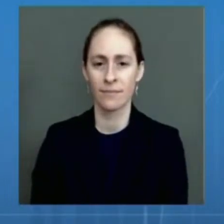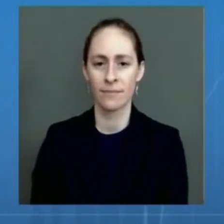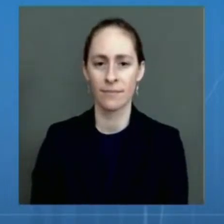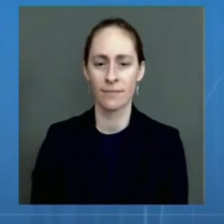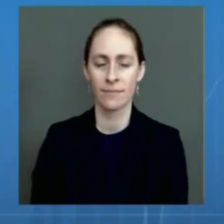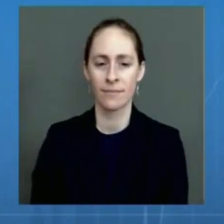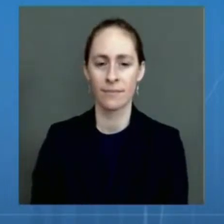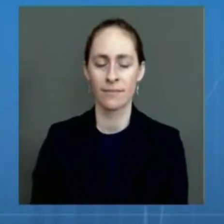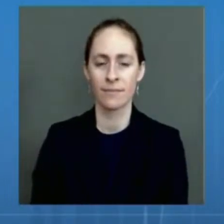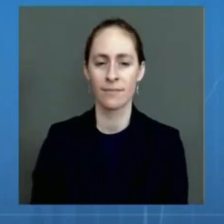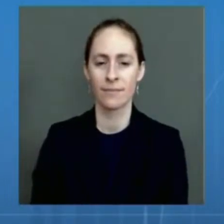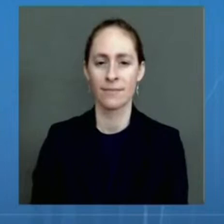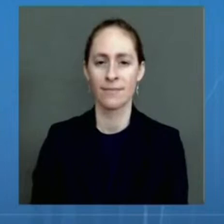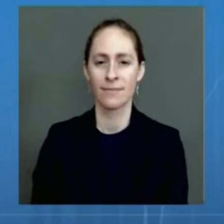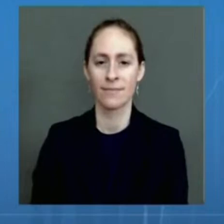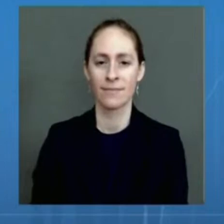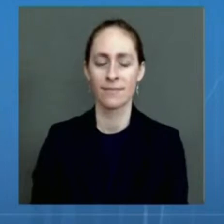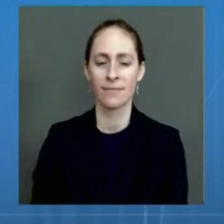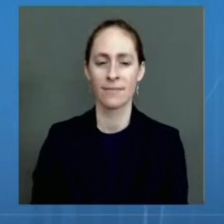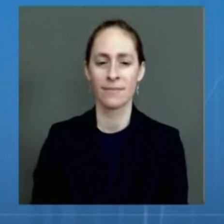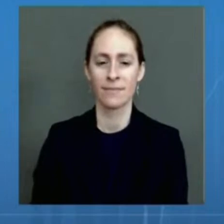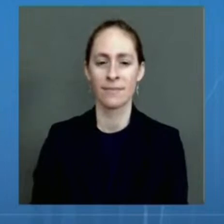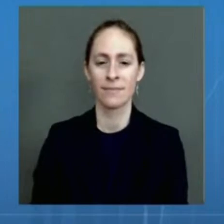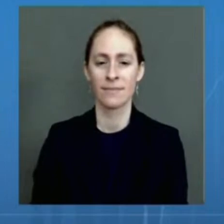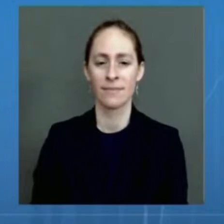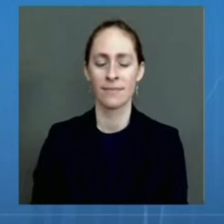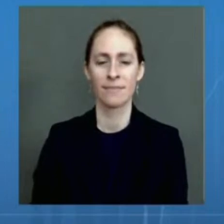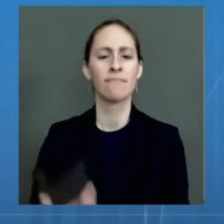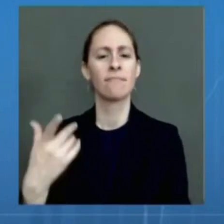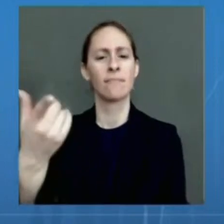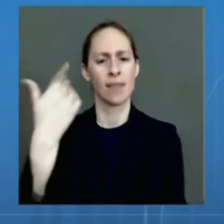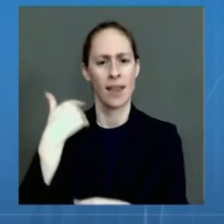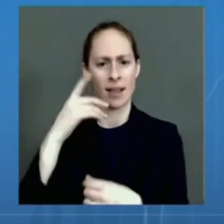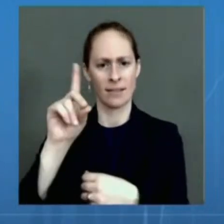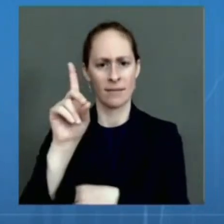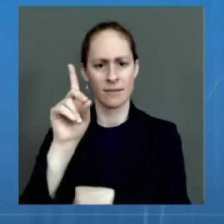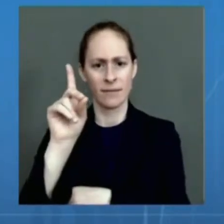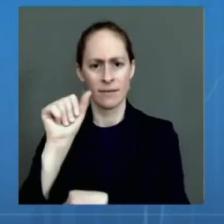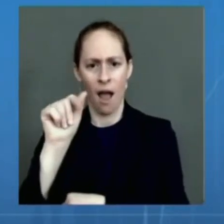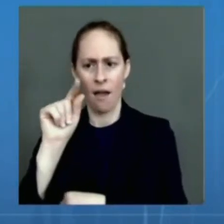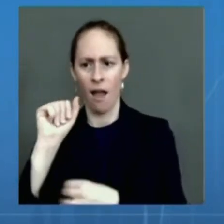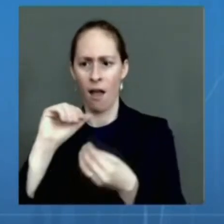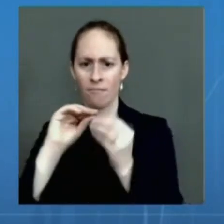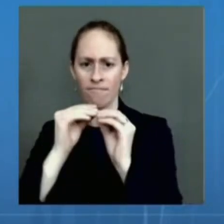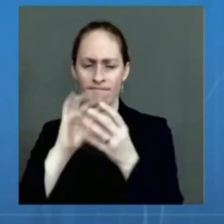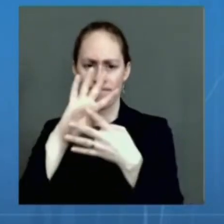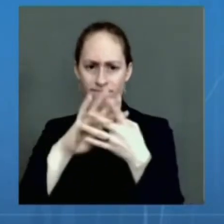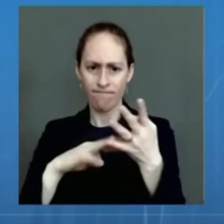NEWS. THANKS GUYS. MY FIRST QUESTION FOR DR. FAUCI